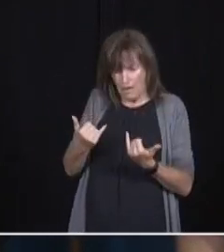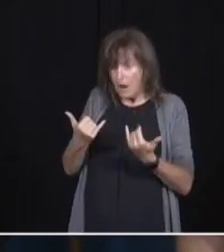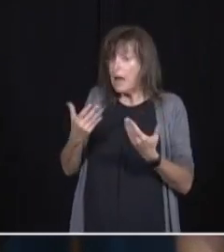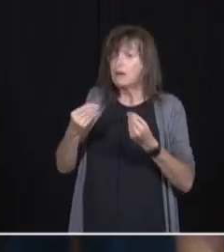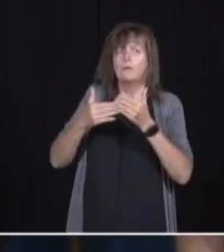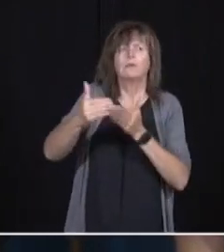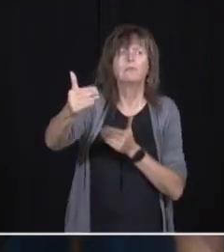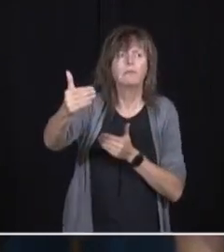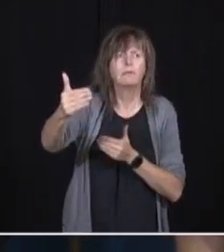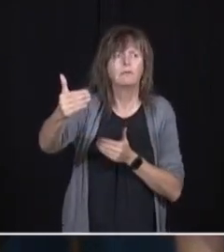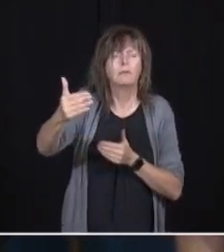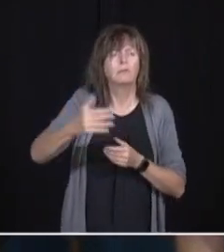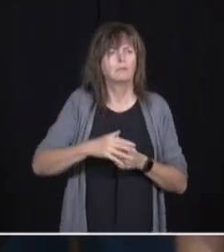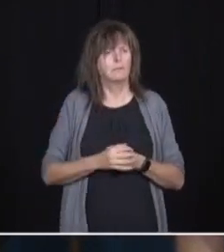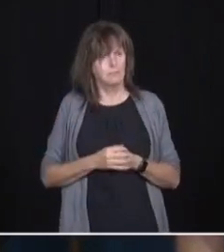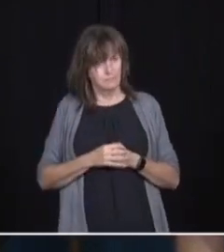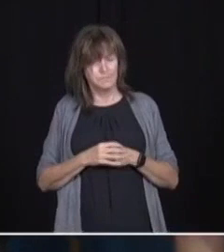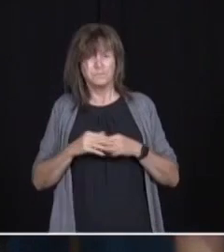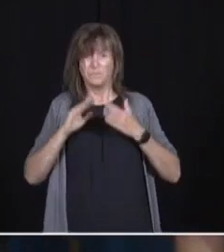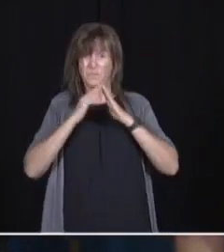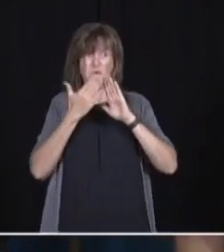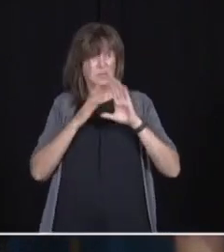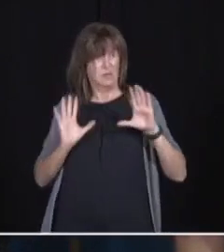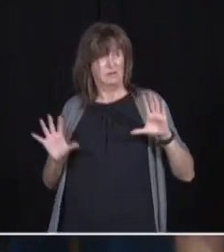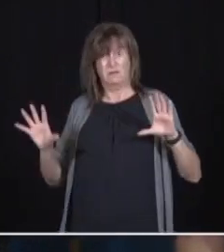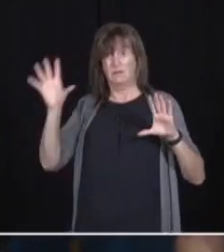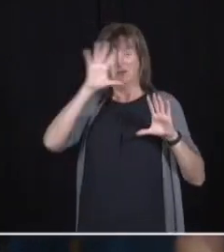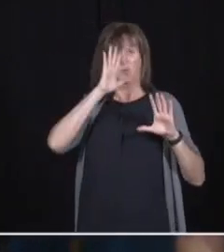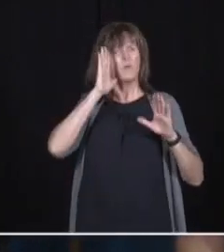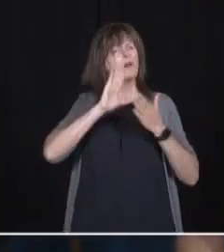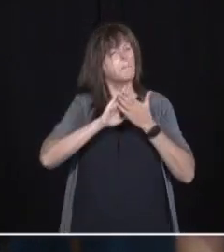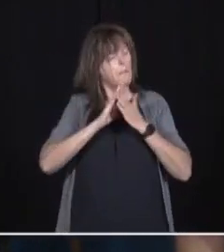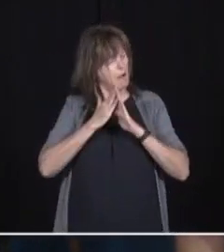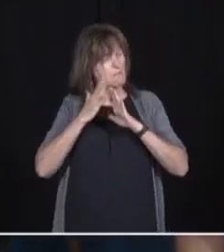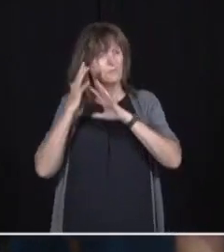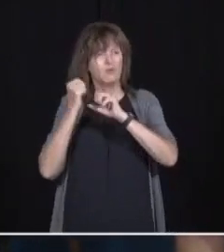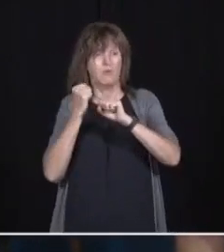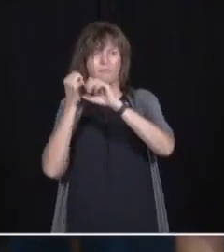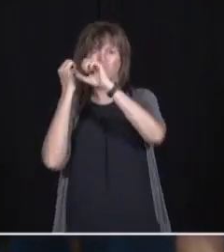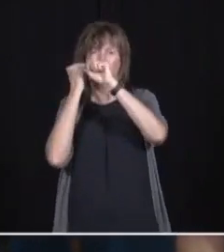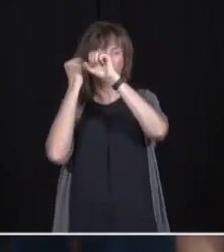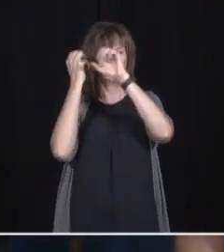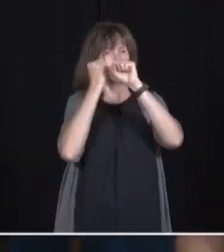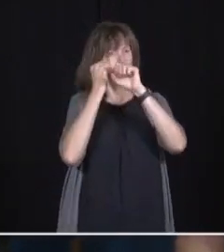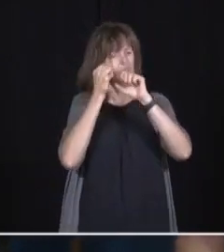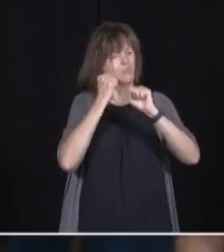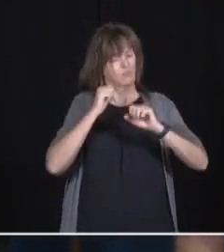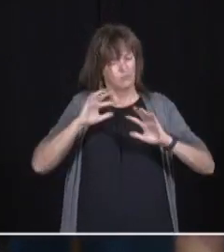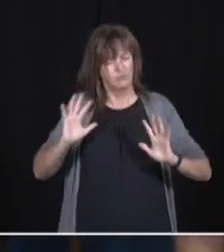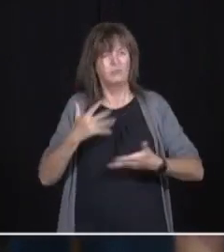the future. Working together, I know our municipal partners